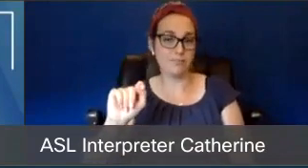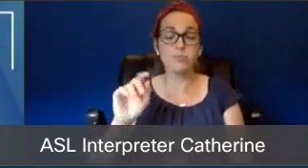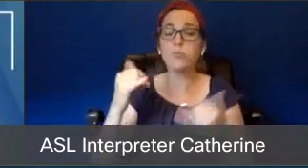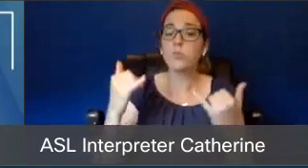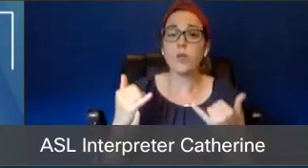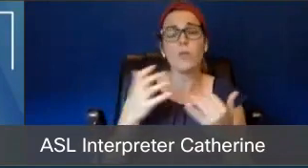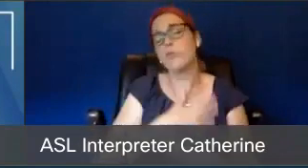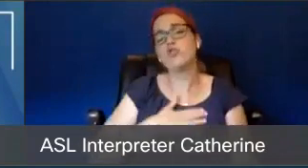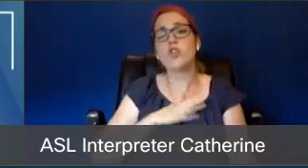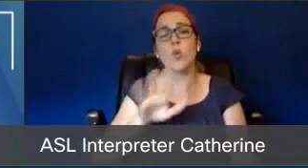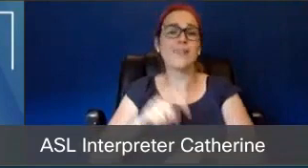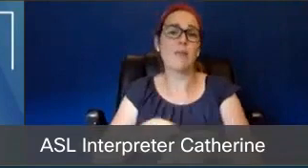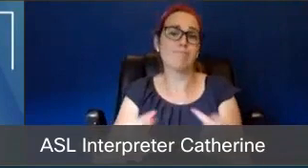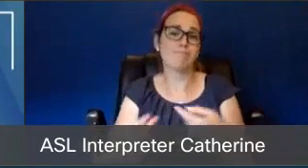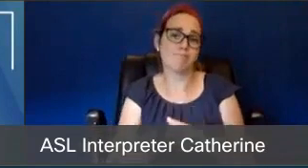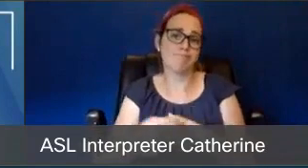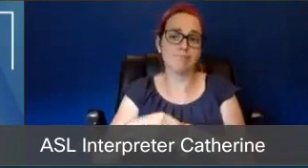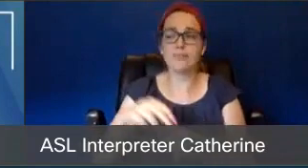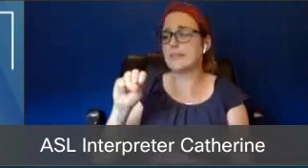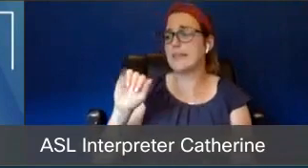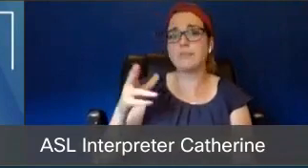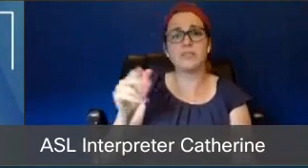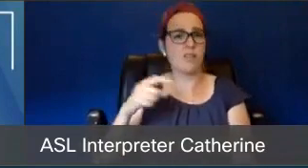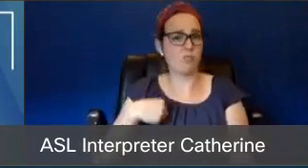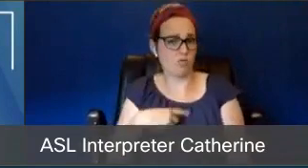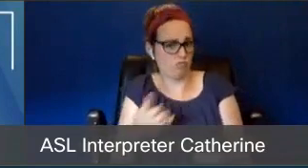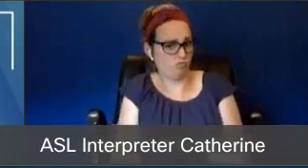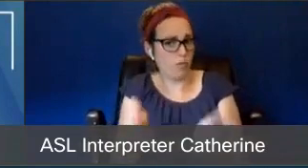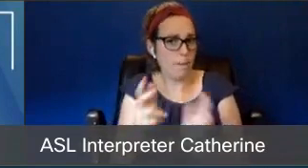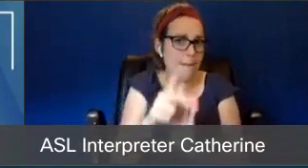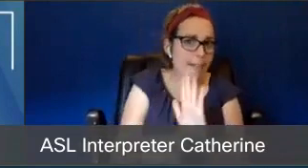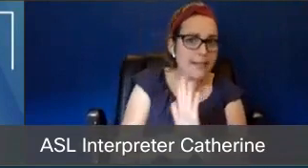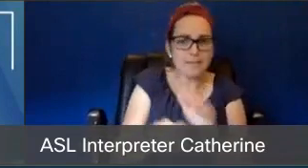SAMHSA is interested in promoting policies and practices to lower the risk of overdose for persons